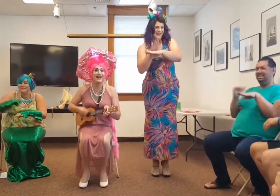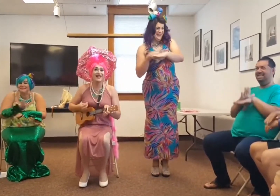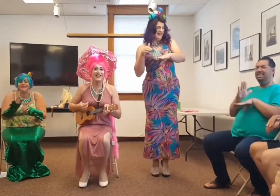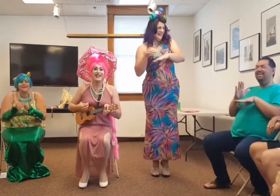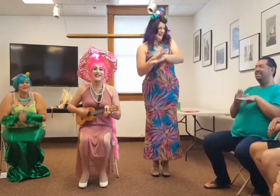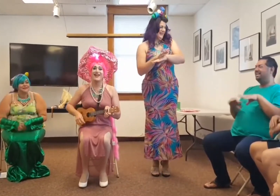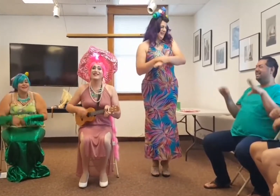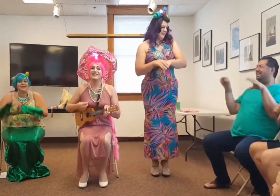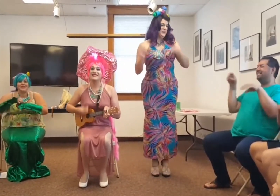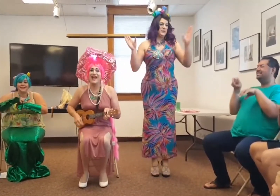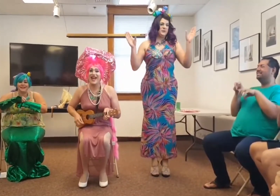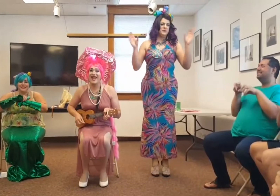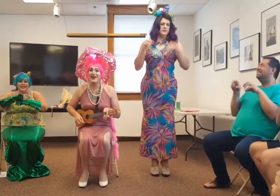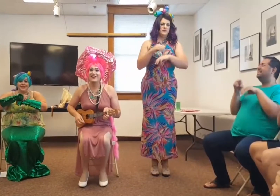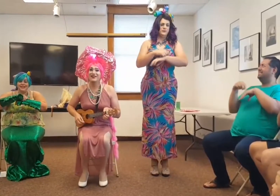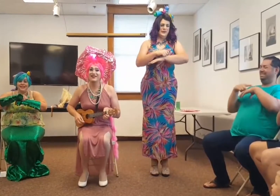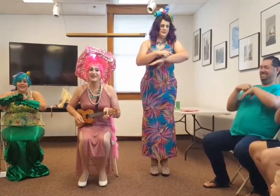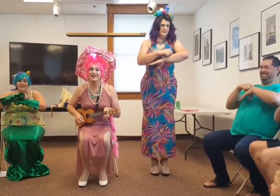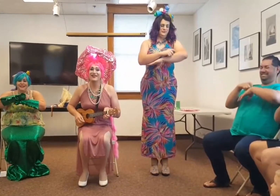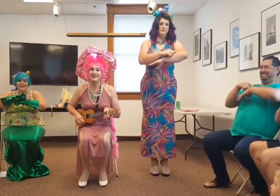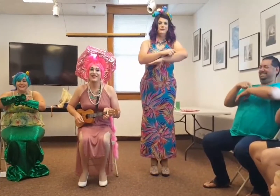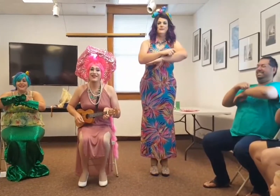There's a snail.... *silence*